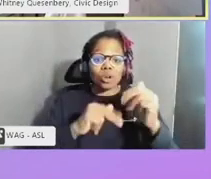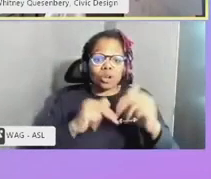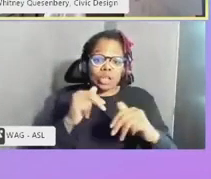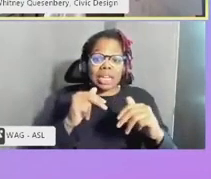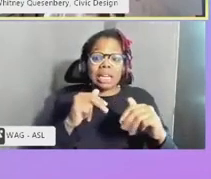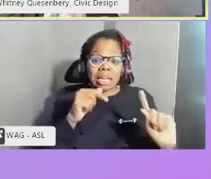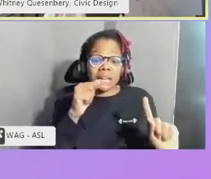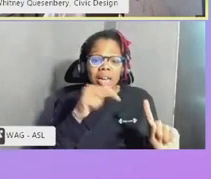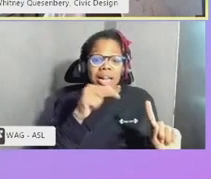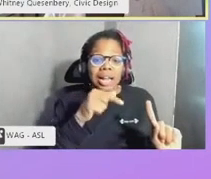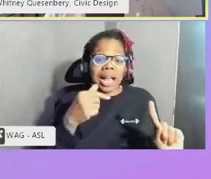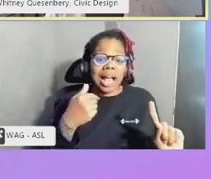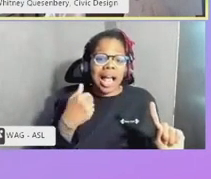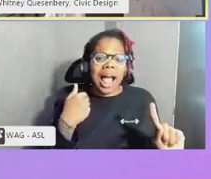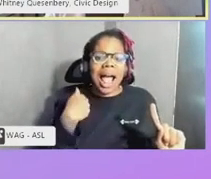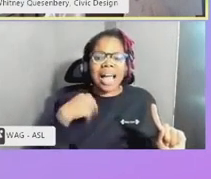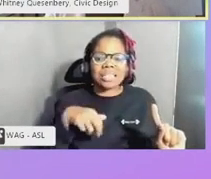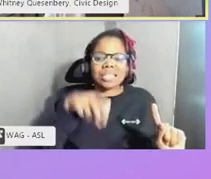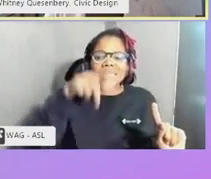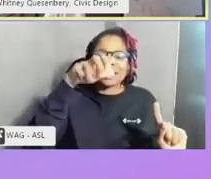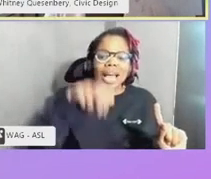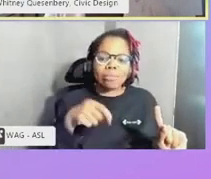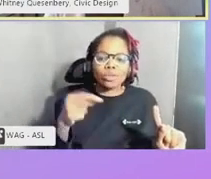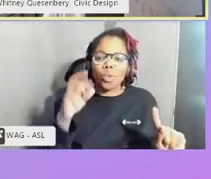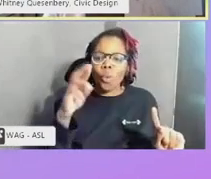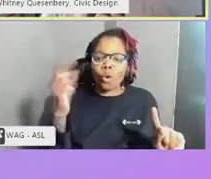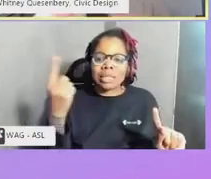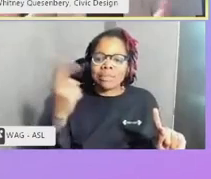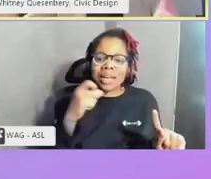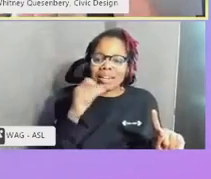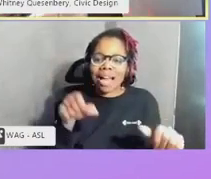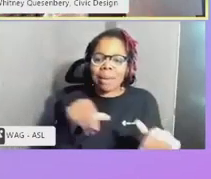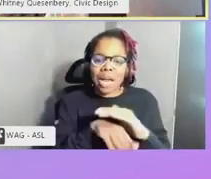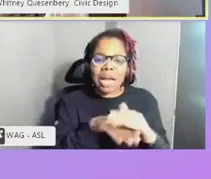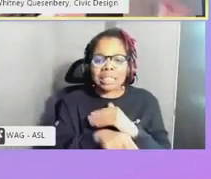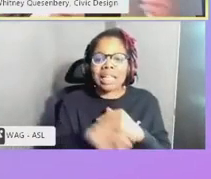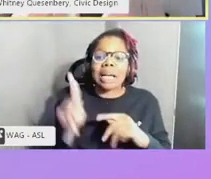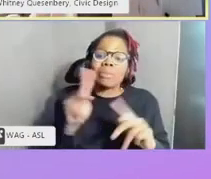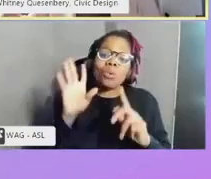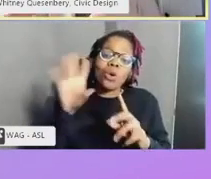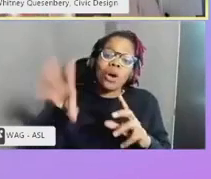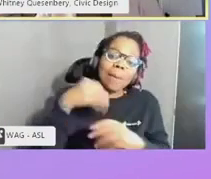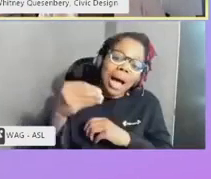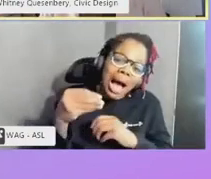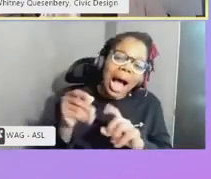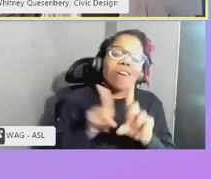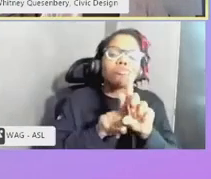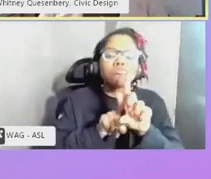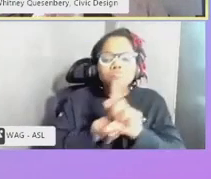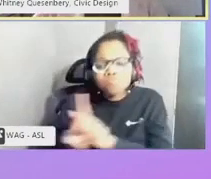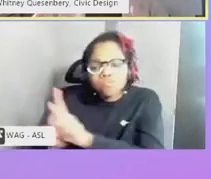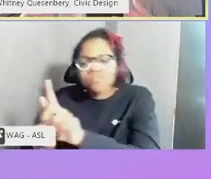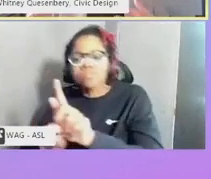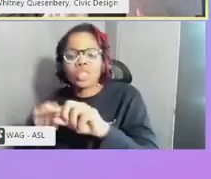assistance. Means our stands that election officials put up at the front door if the polling place building has